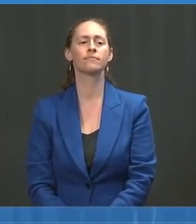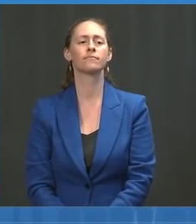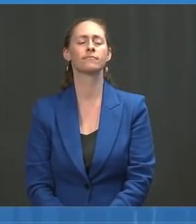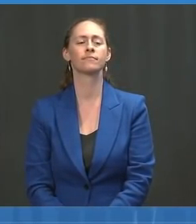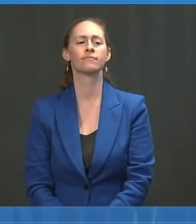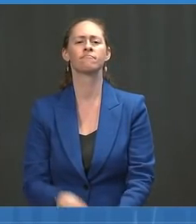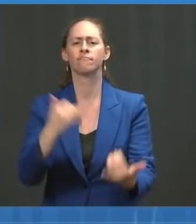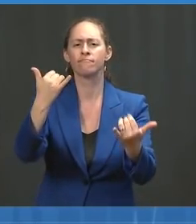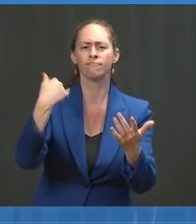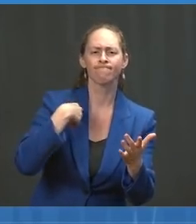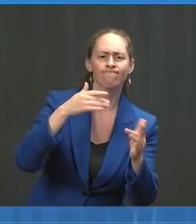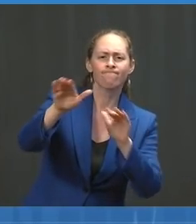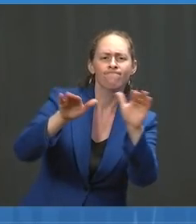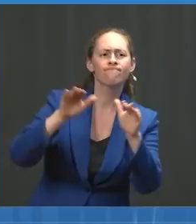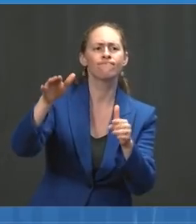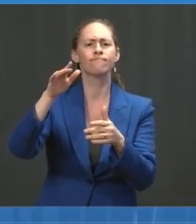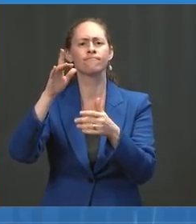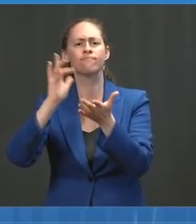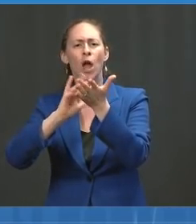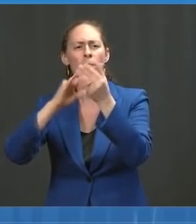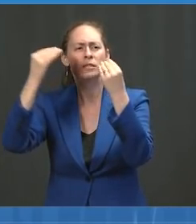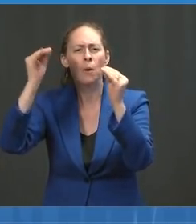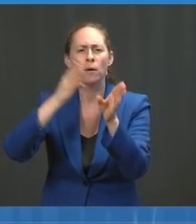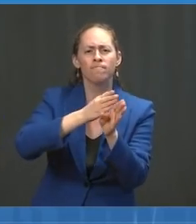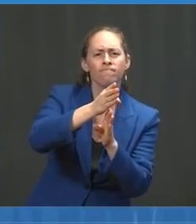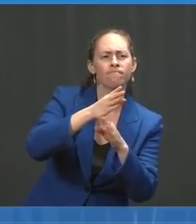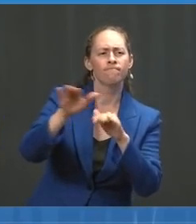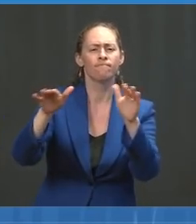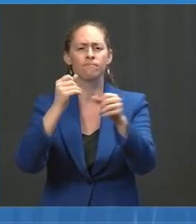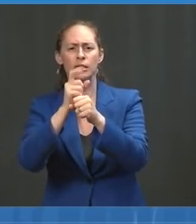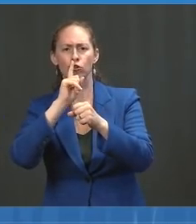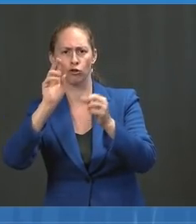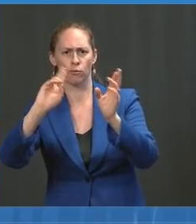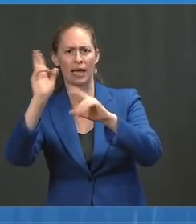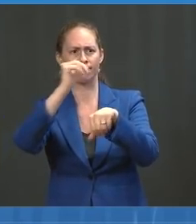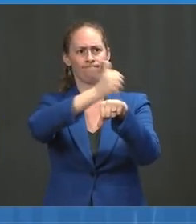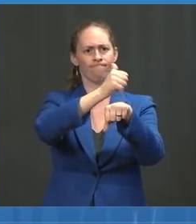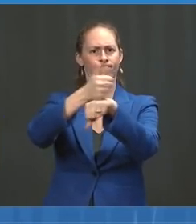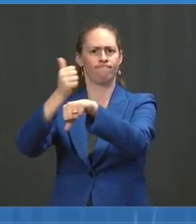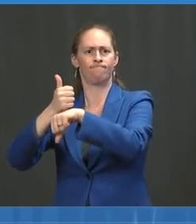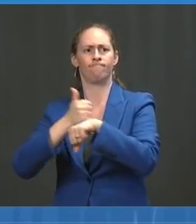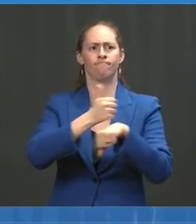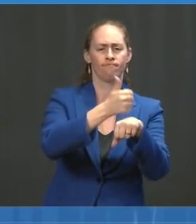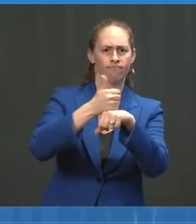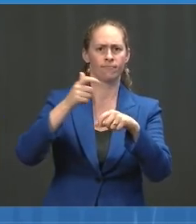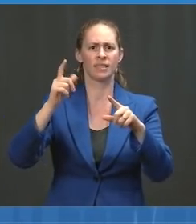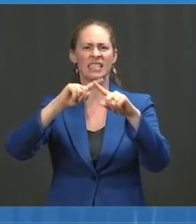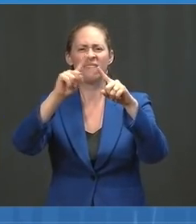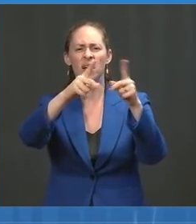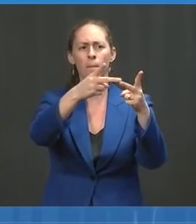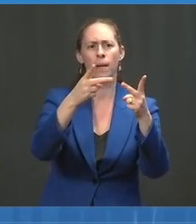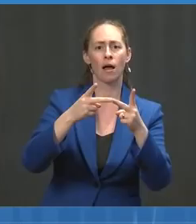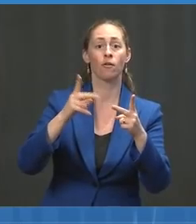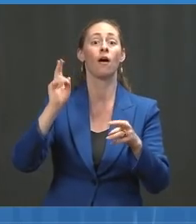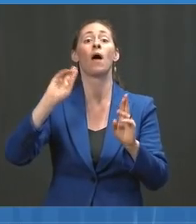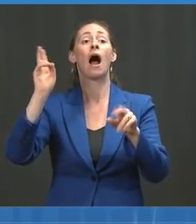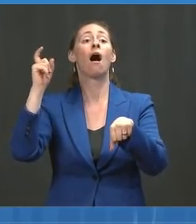Earlier today, we convened two meetings -- one with governors and their teams and one with pharmacy CEOs --